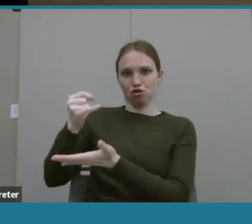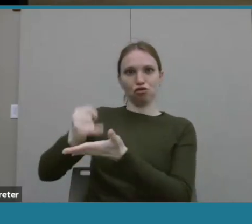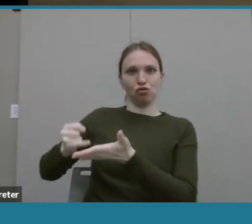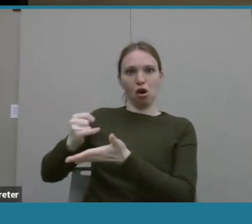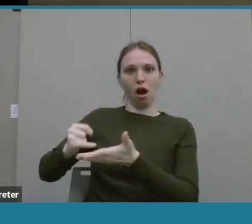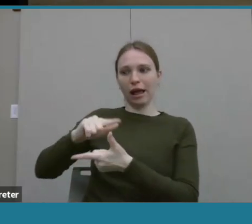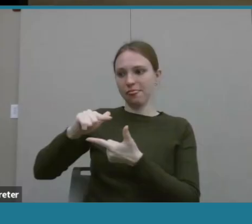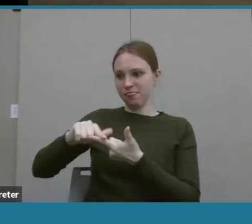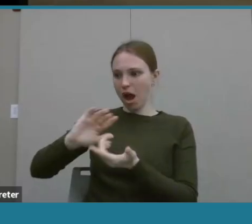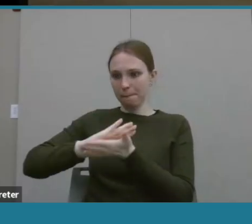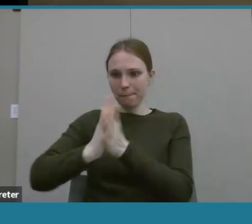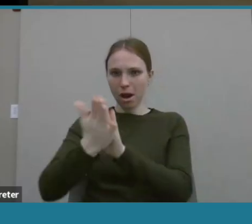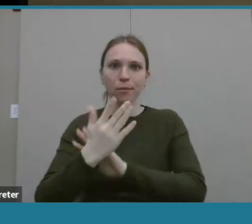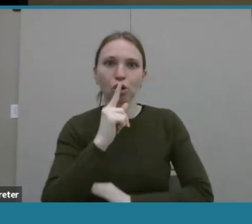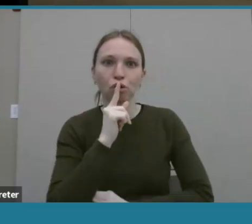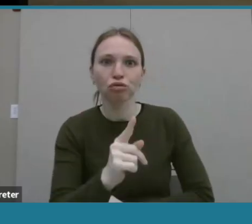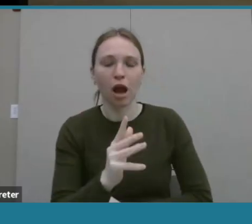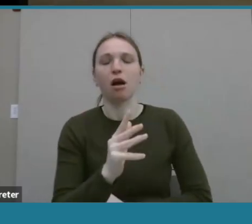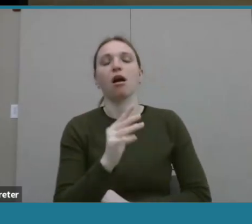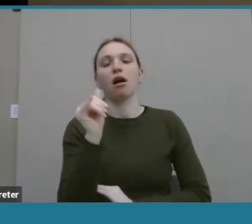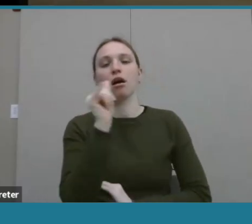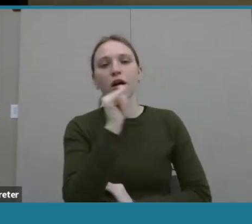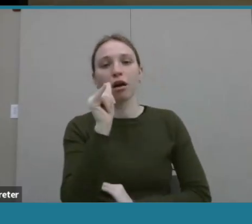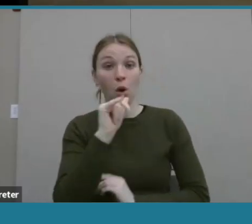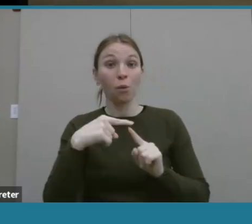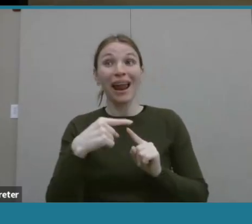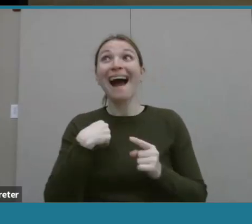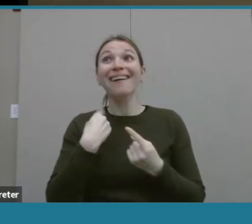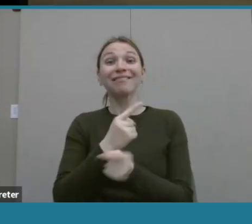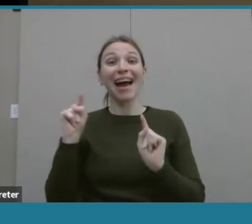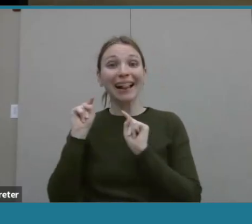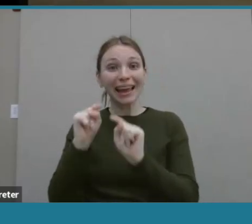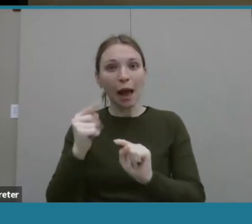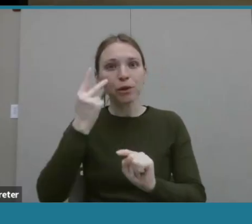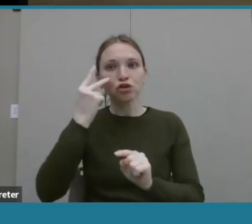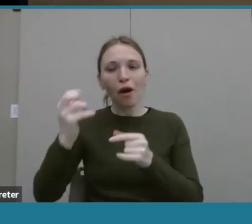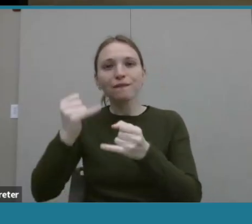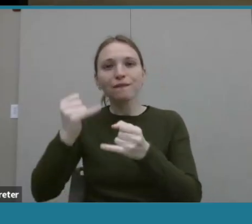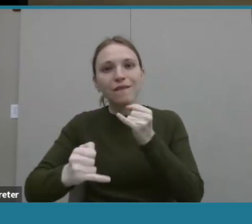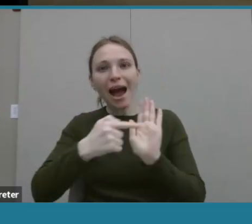So when I got to come here and see the final sign, it was just like, wow, it was amazing.